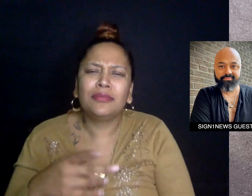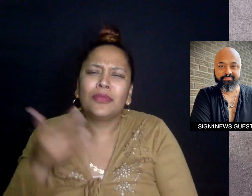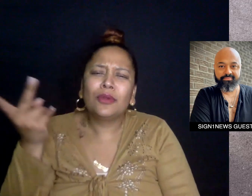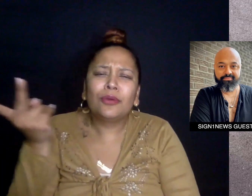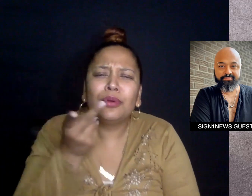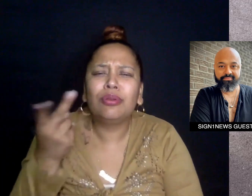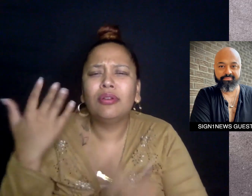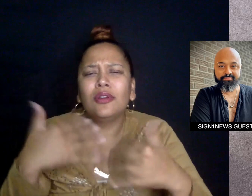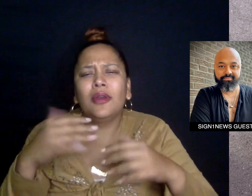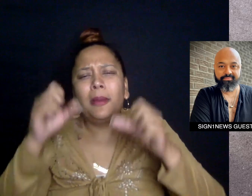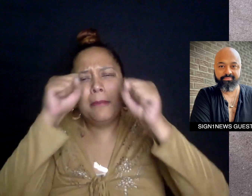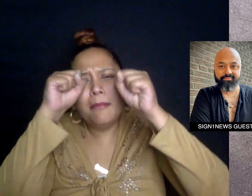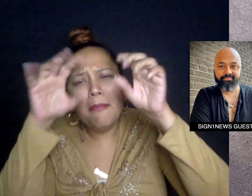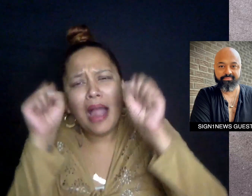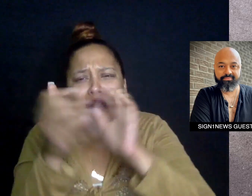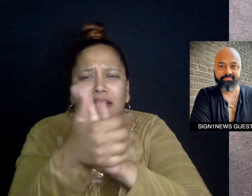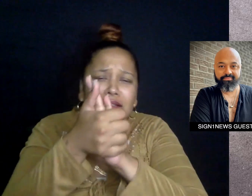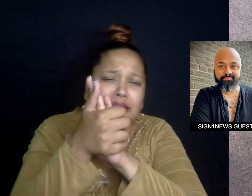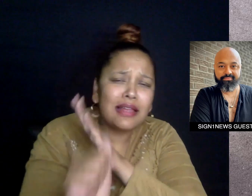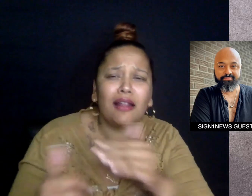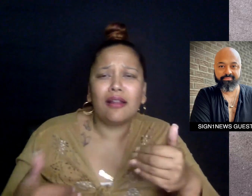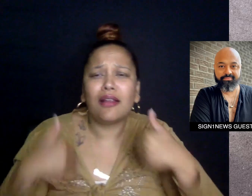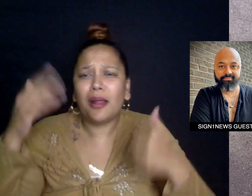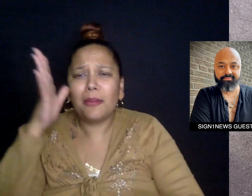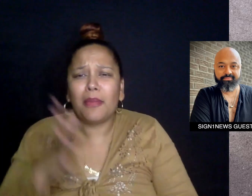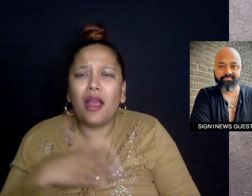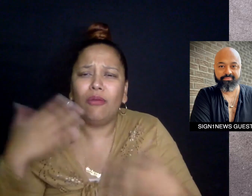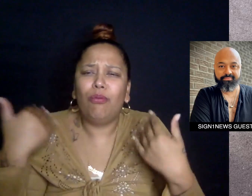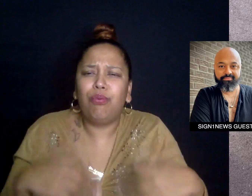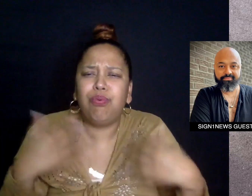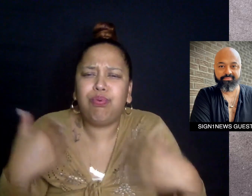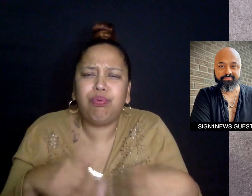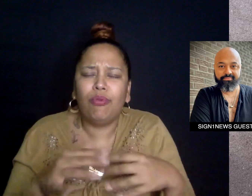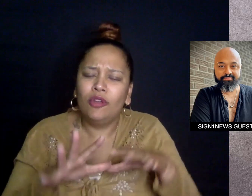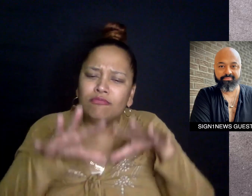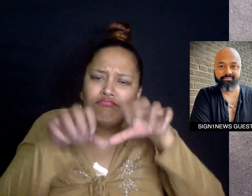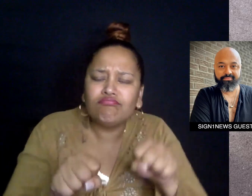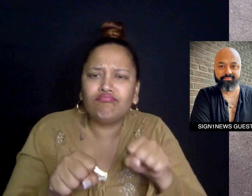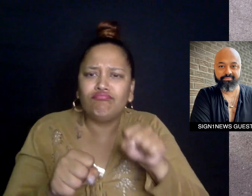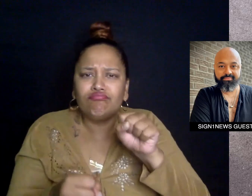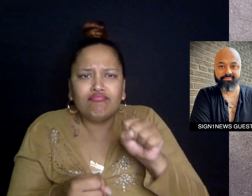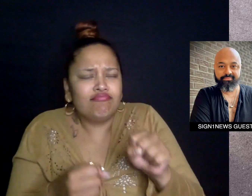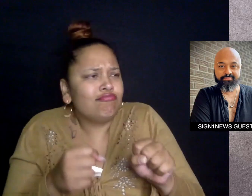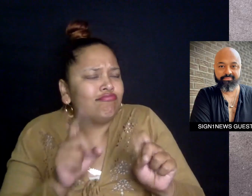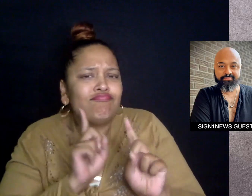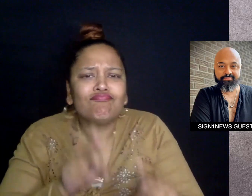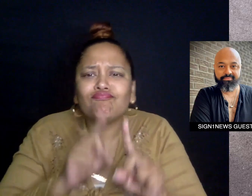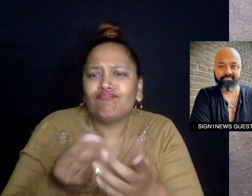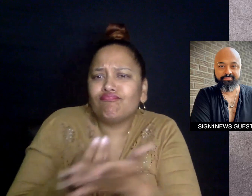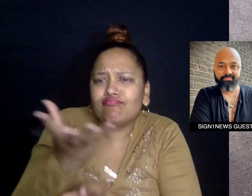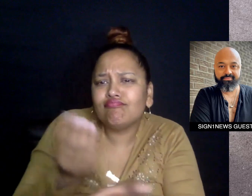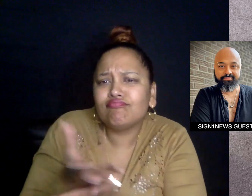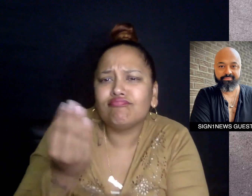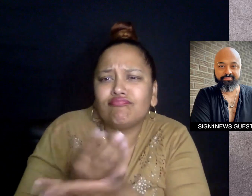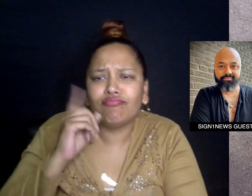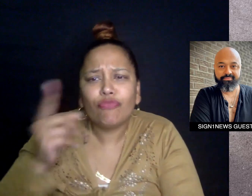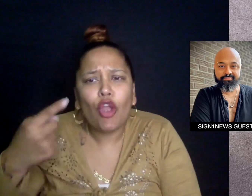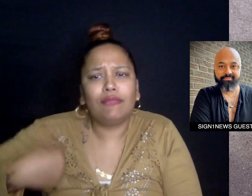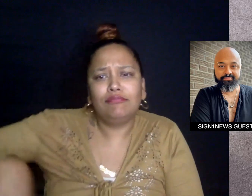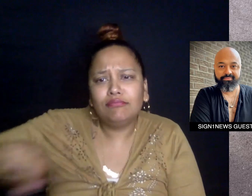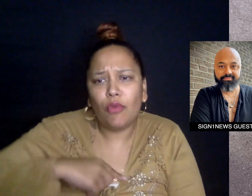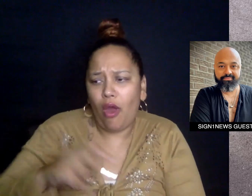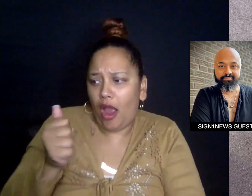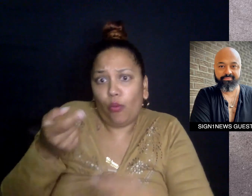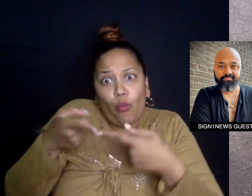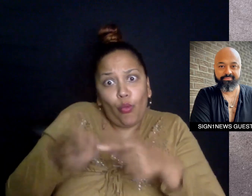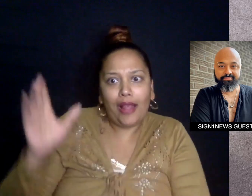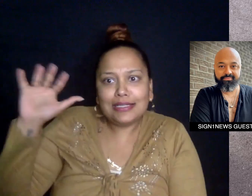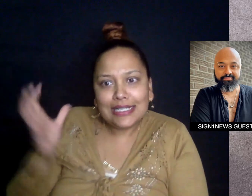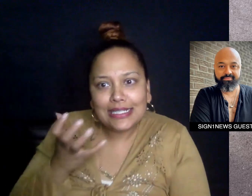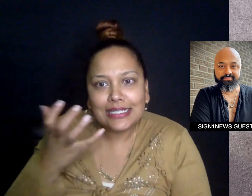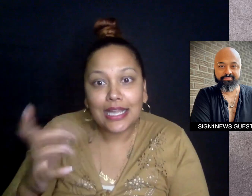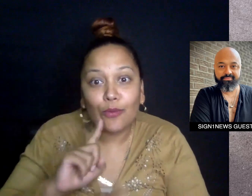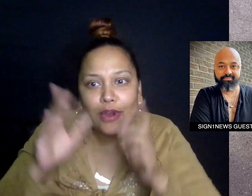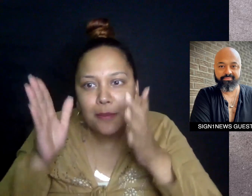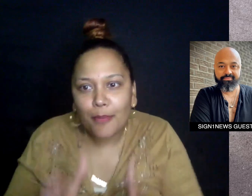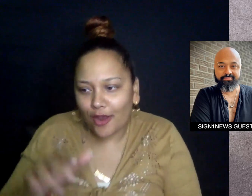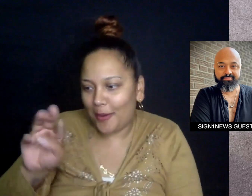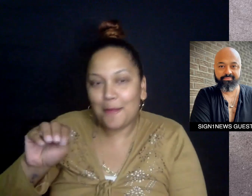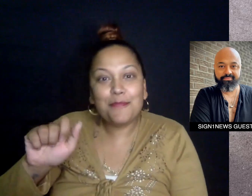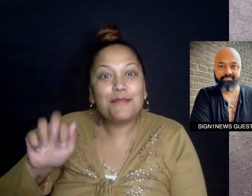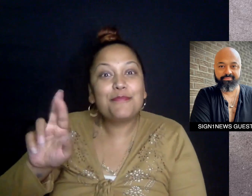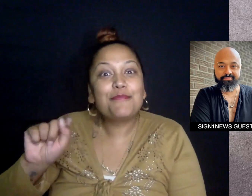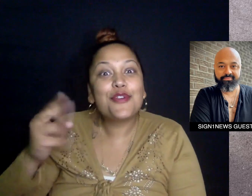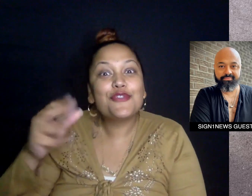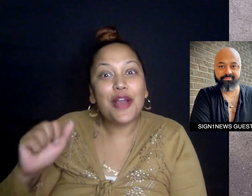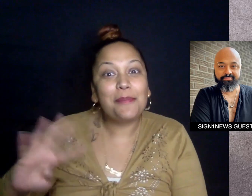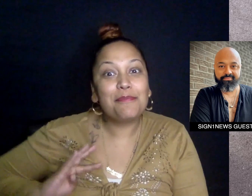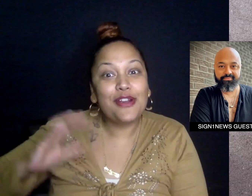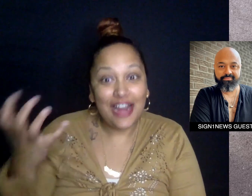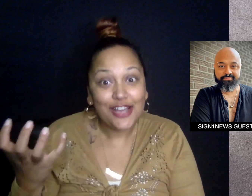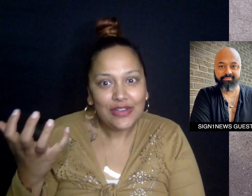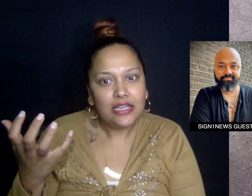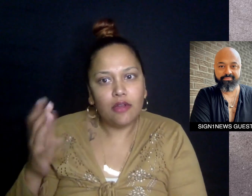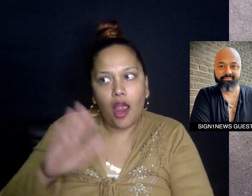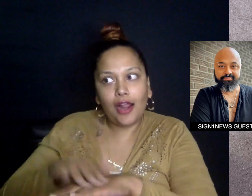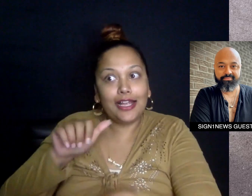guest anchors these two talented young men filled in last month while Sign1News anchor